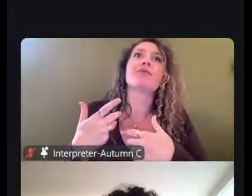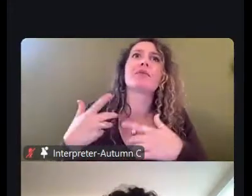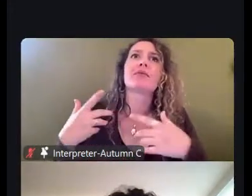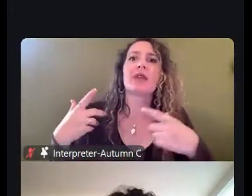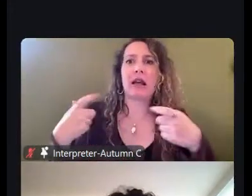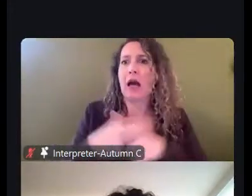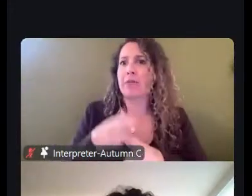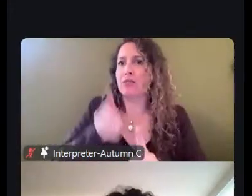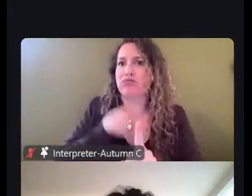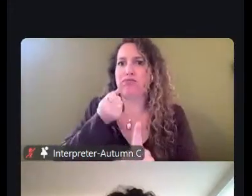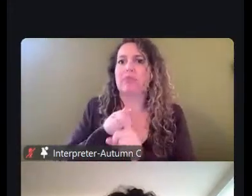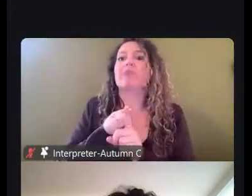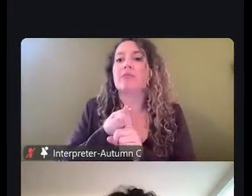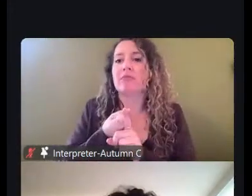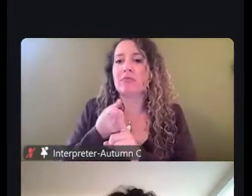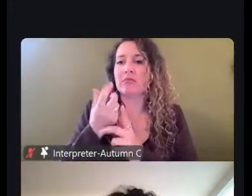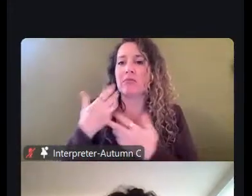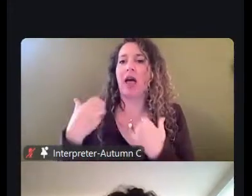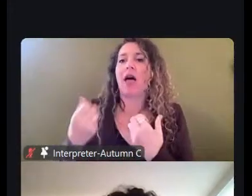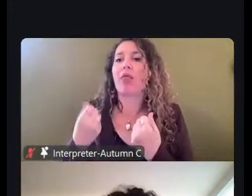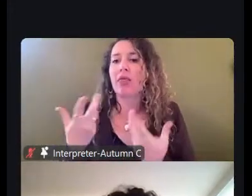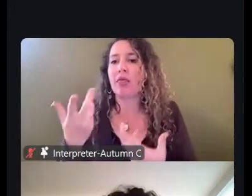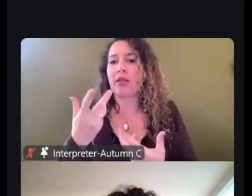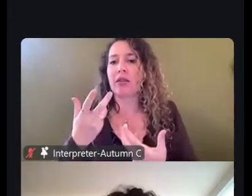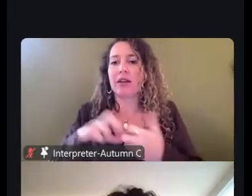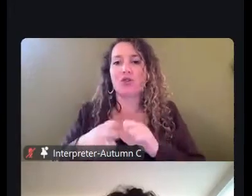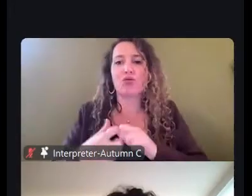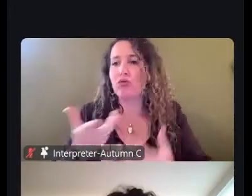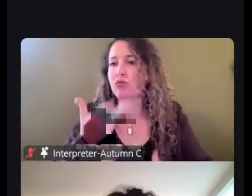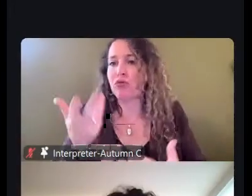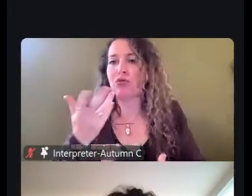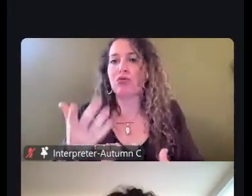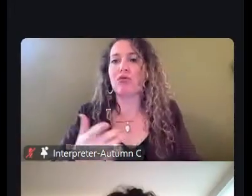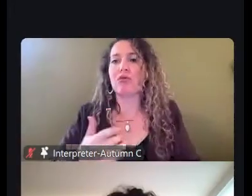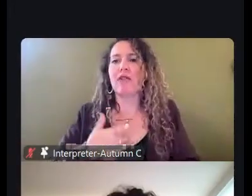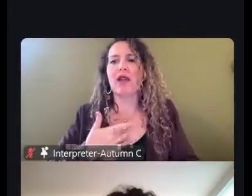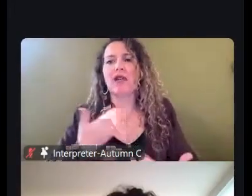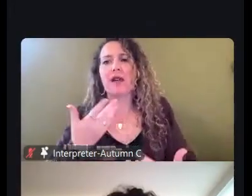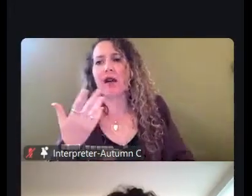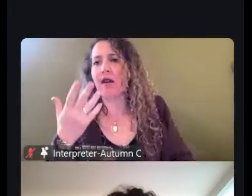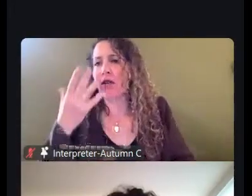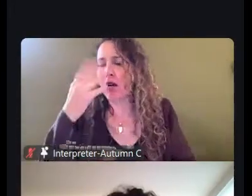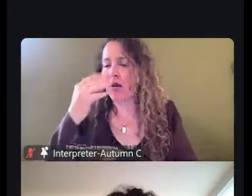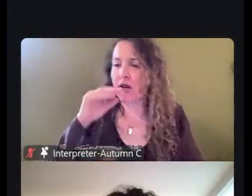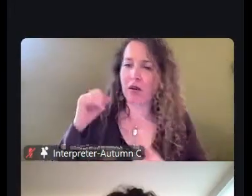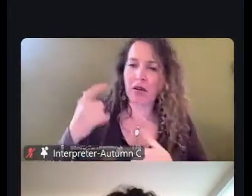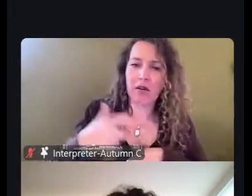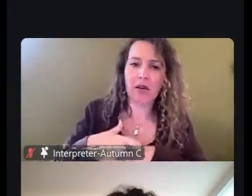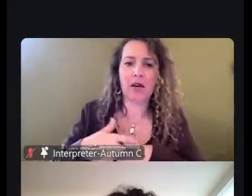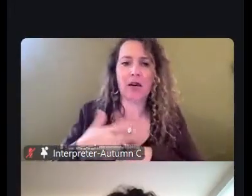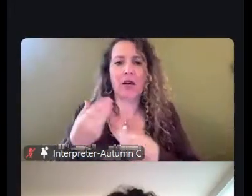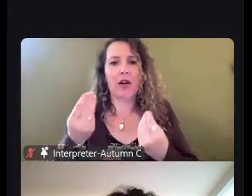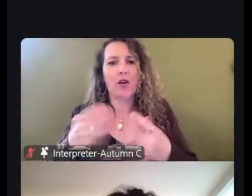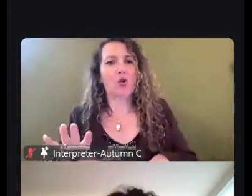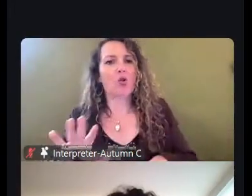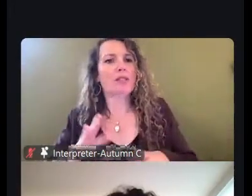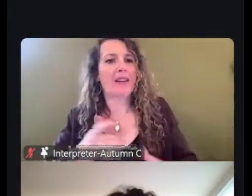occurs or maybe a feeling of neuropathy, losing feeling or a vision change, things like that.